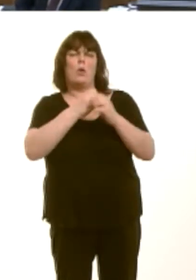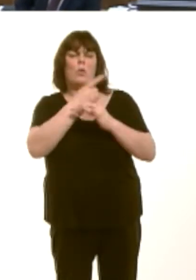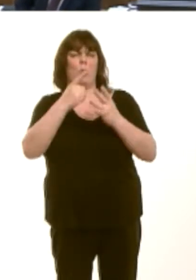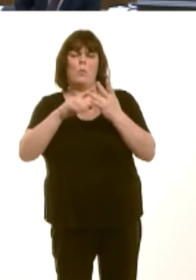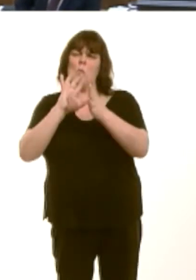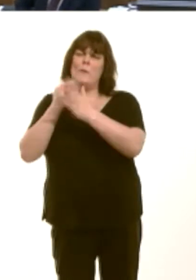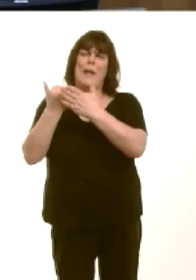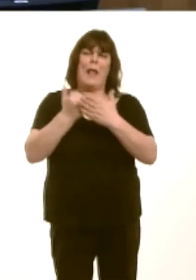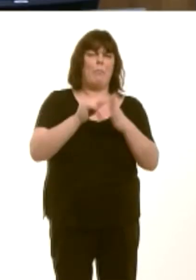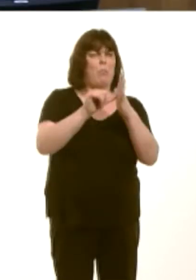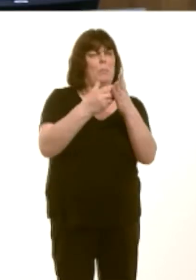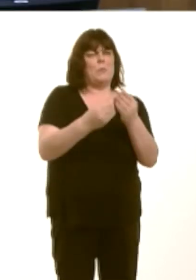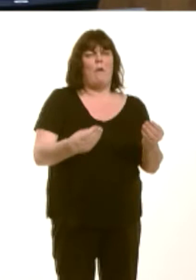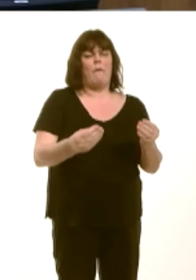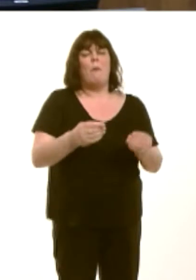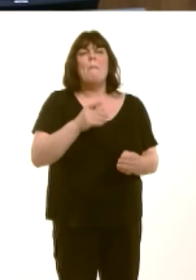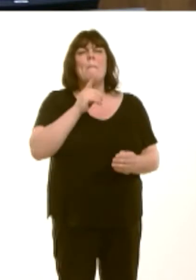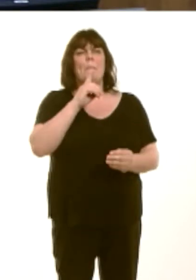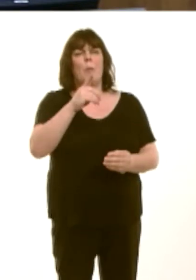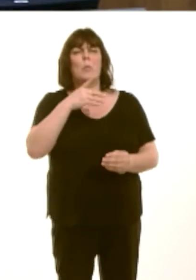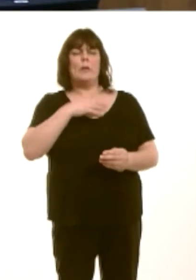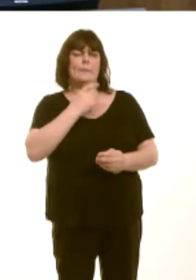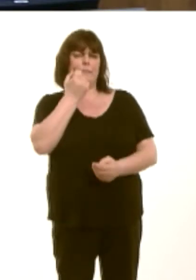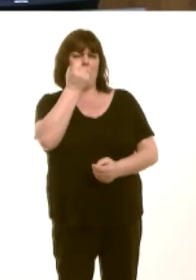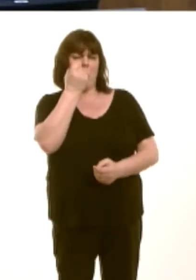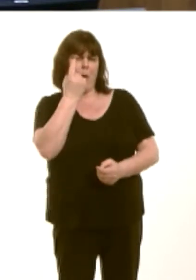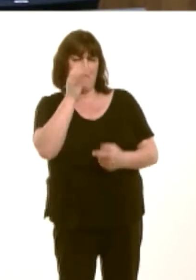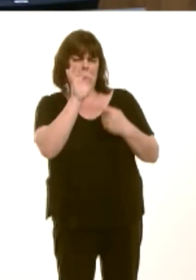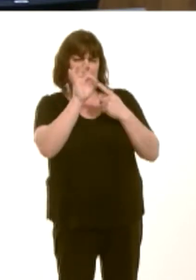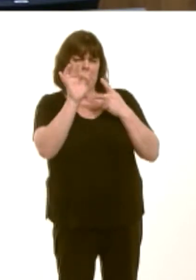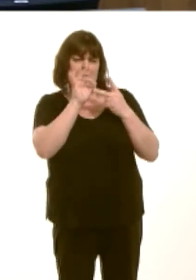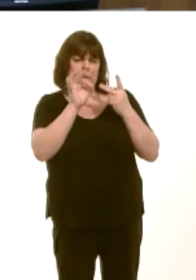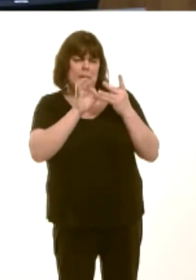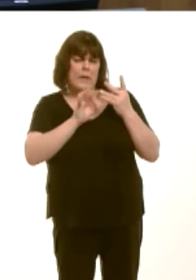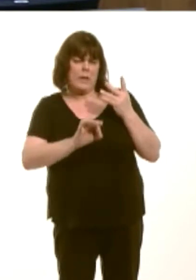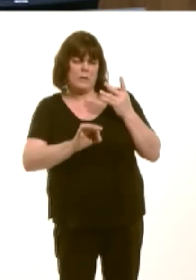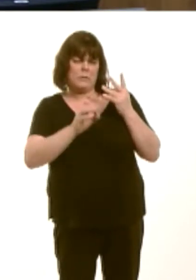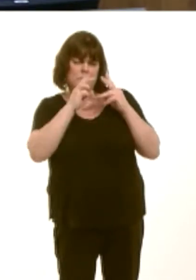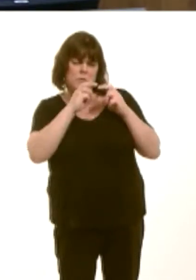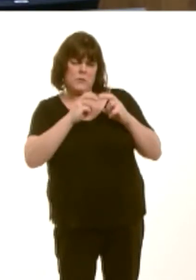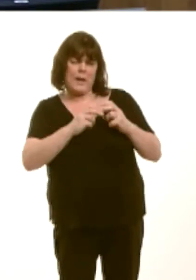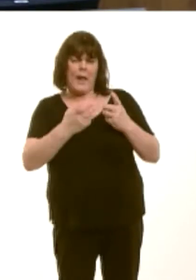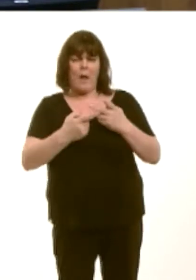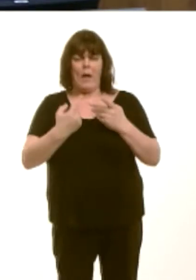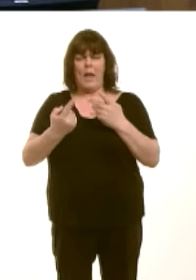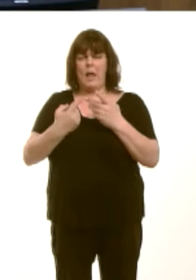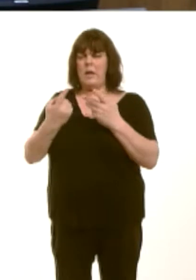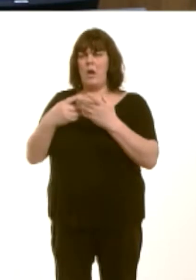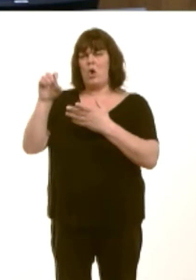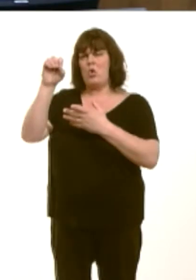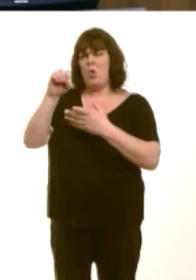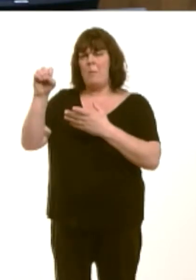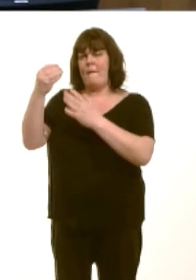May I say that we must consider in detail how any new European funding coming to Wales